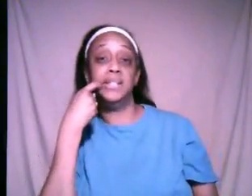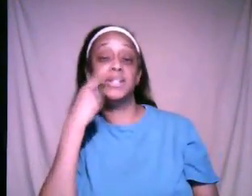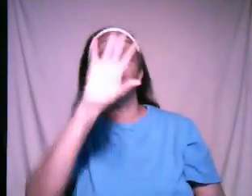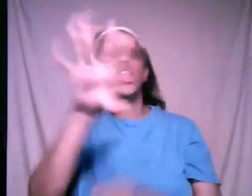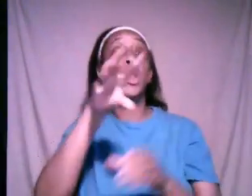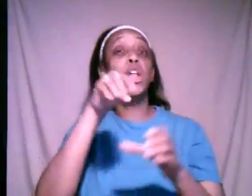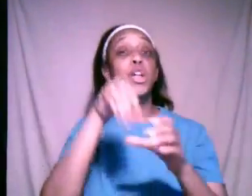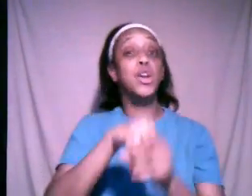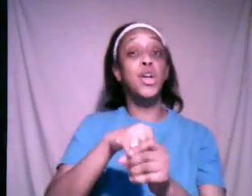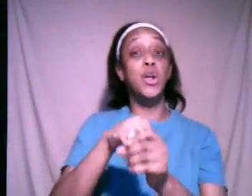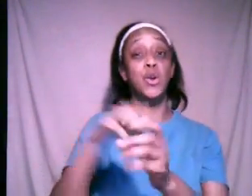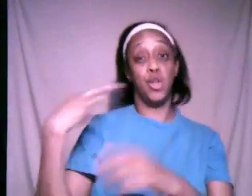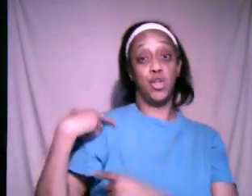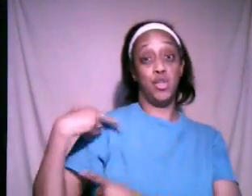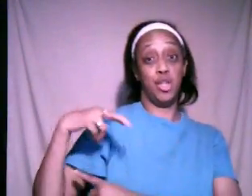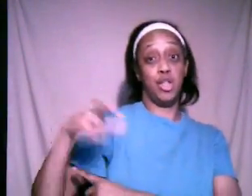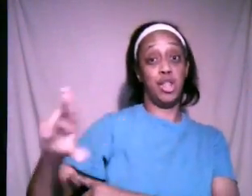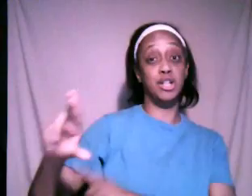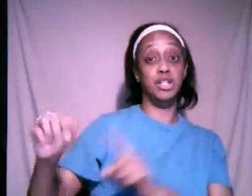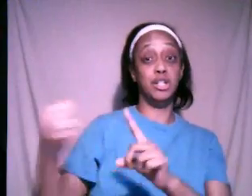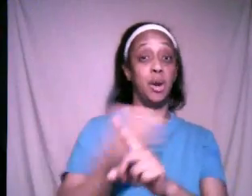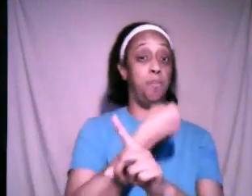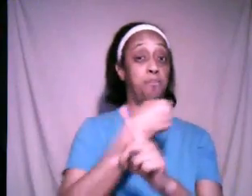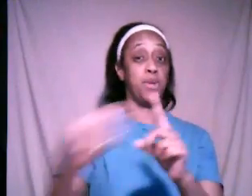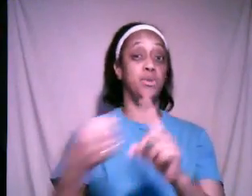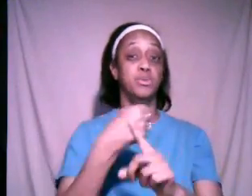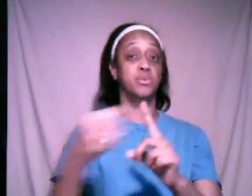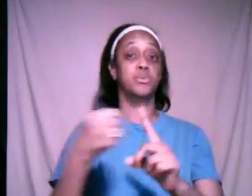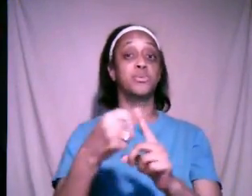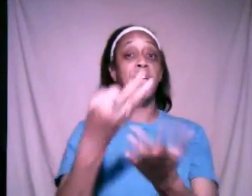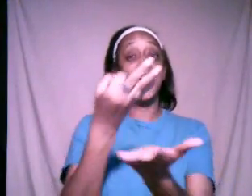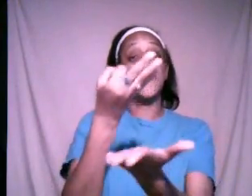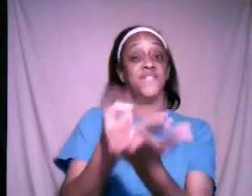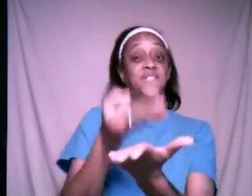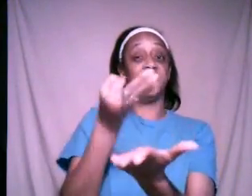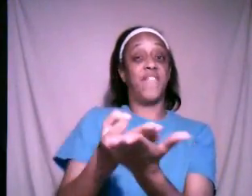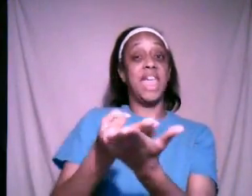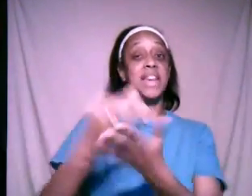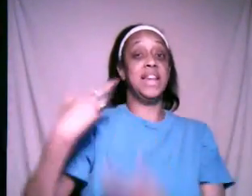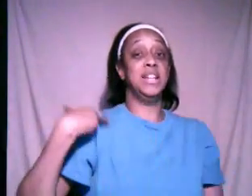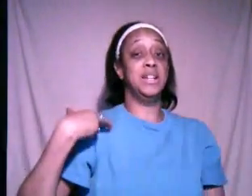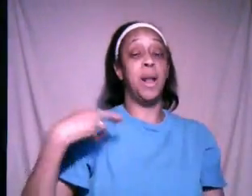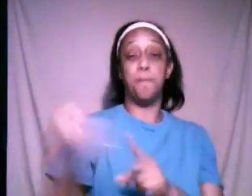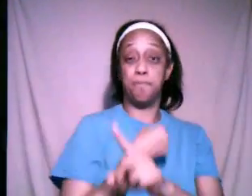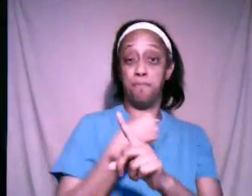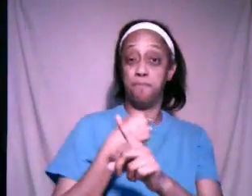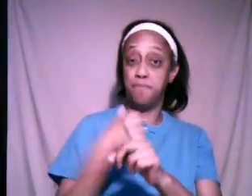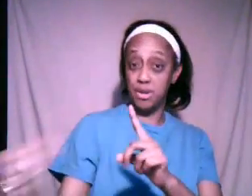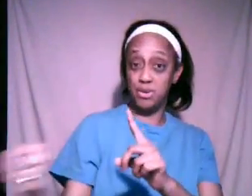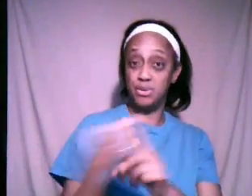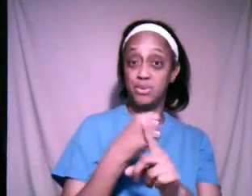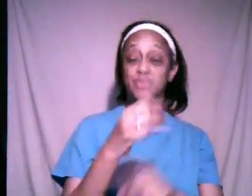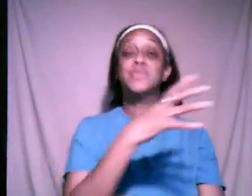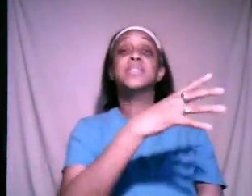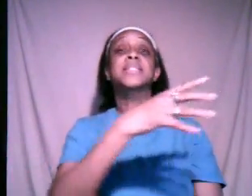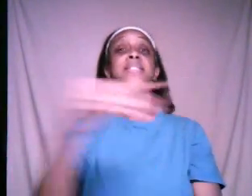include religion abuses, financial abuses, and